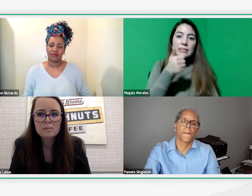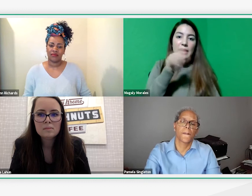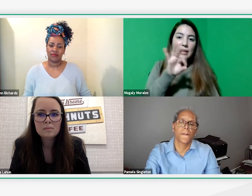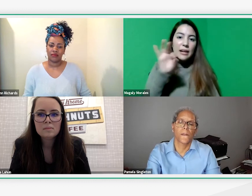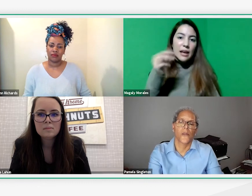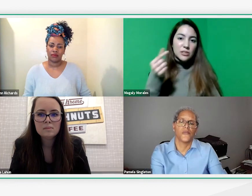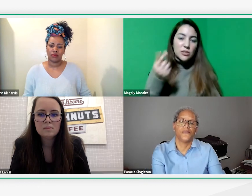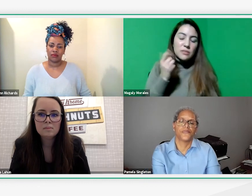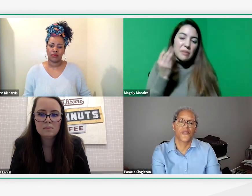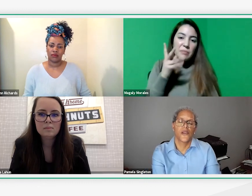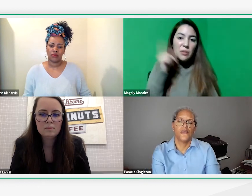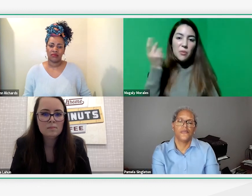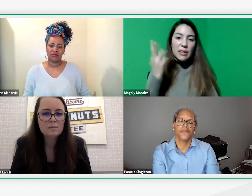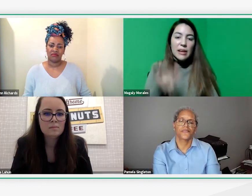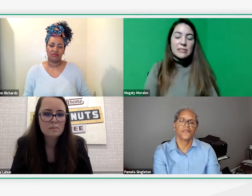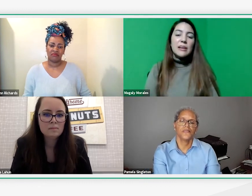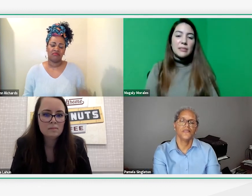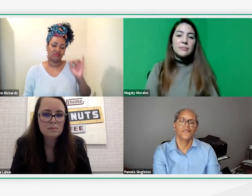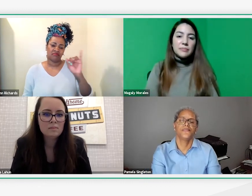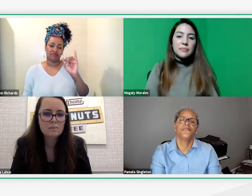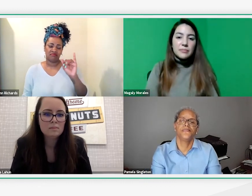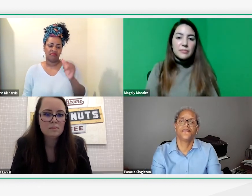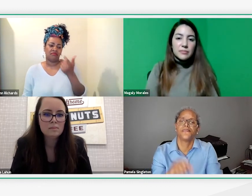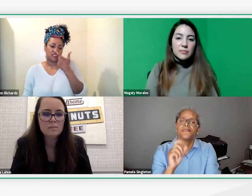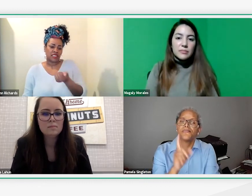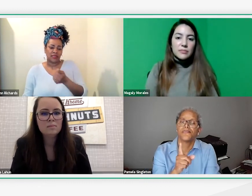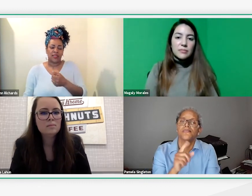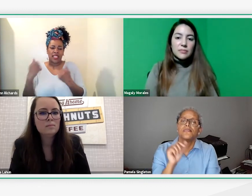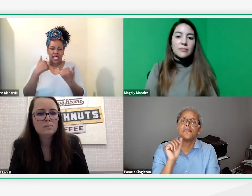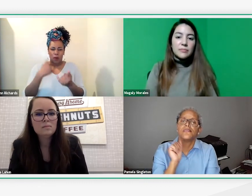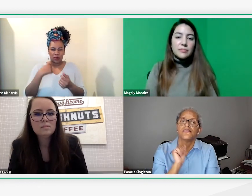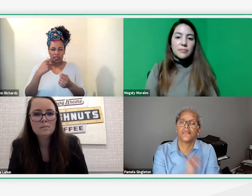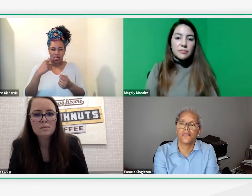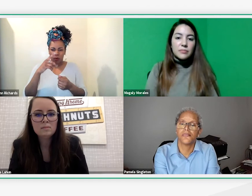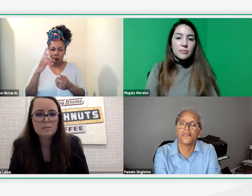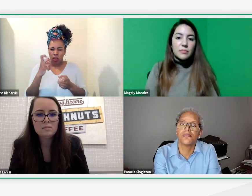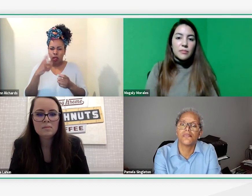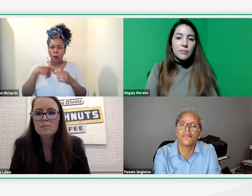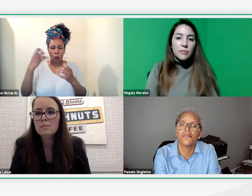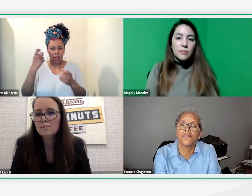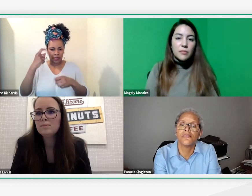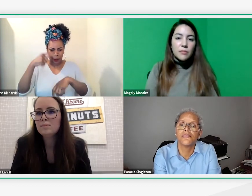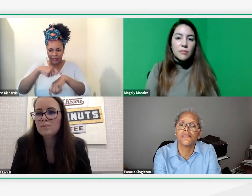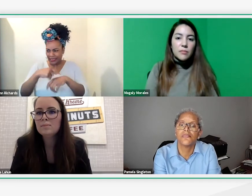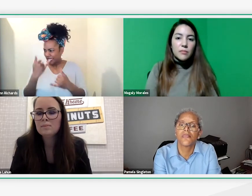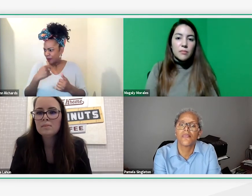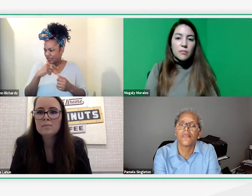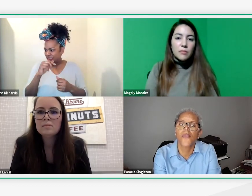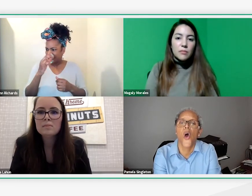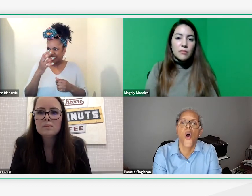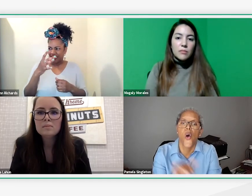to pay back the 1099-G. >>ROXANN RICHARDS: That's interesting.